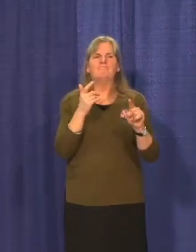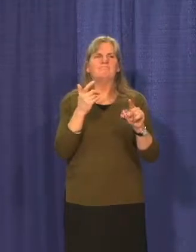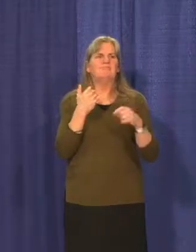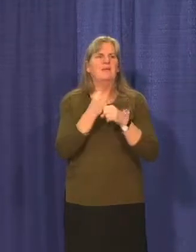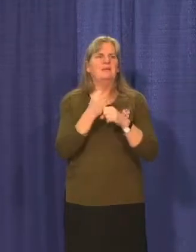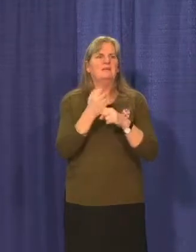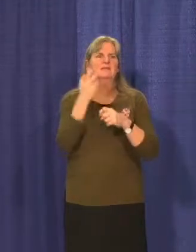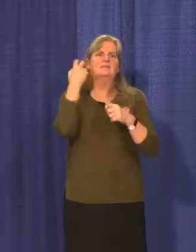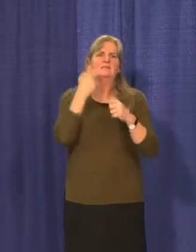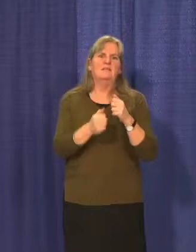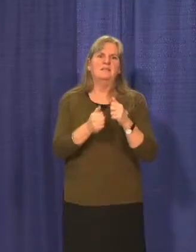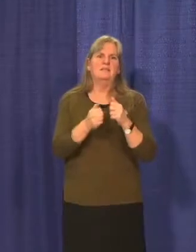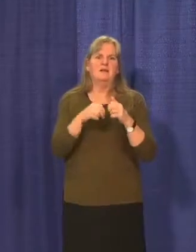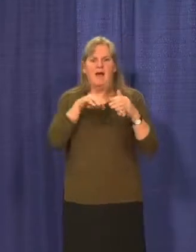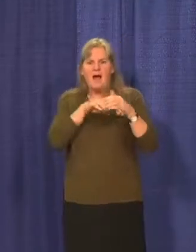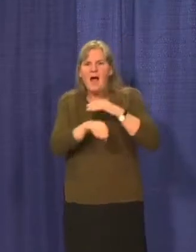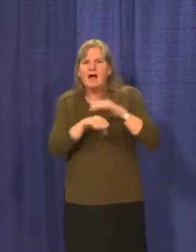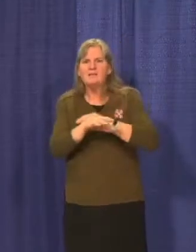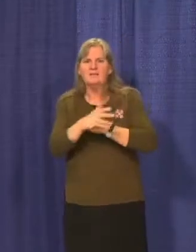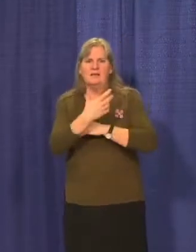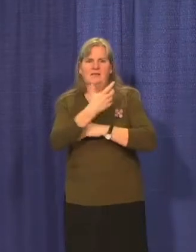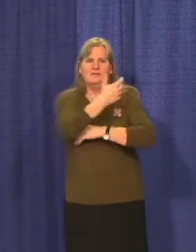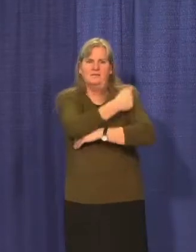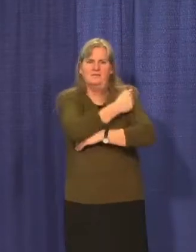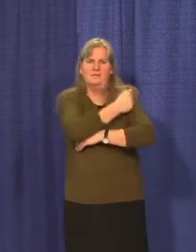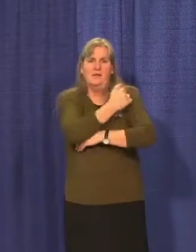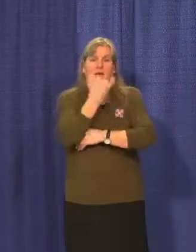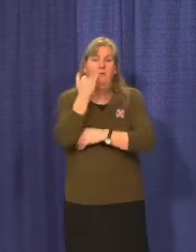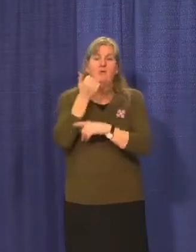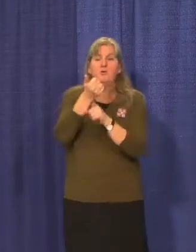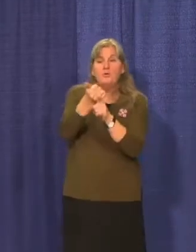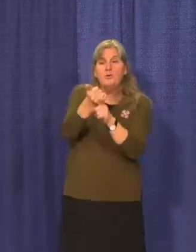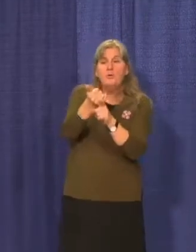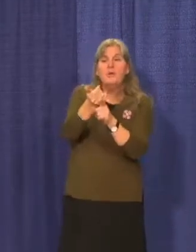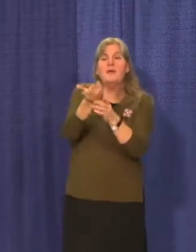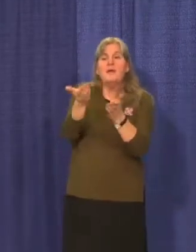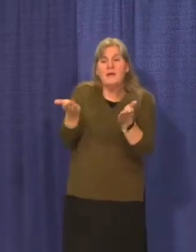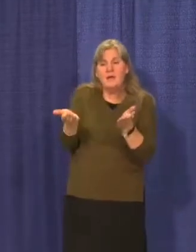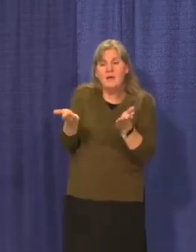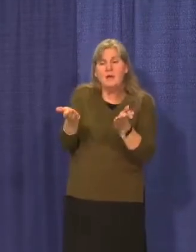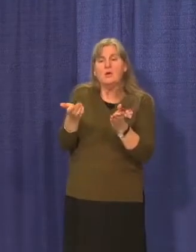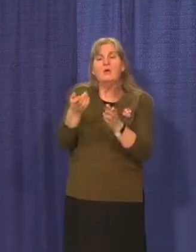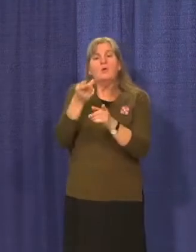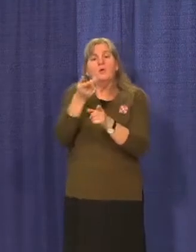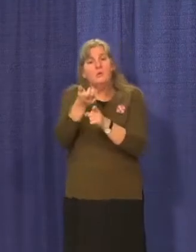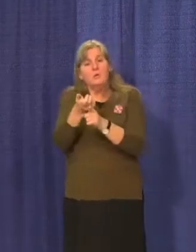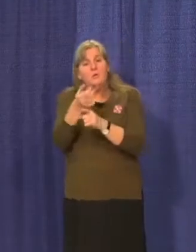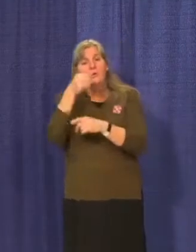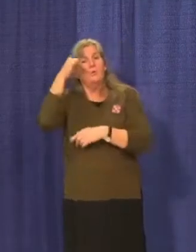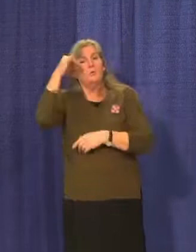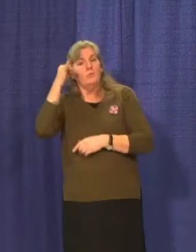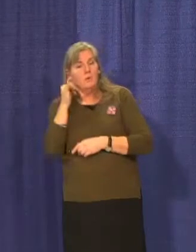difficult for Yukoners to come. So if you're here, you're a resident here, and I won't name